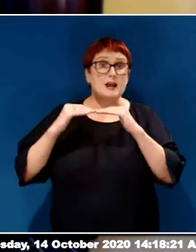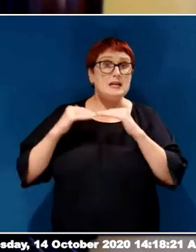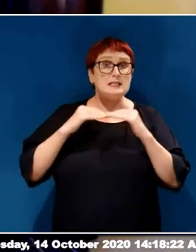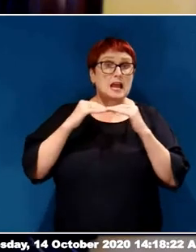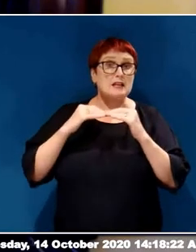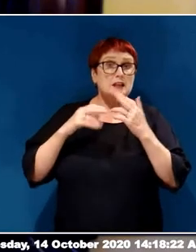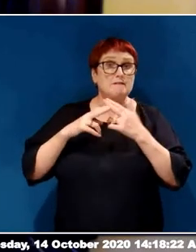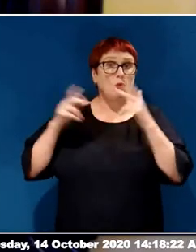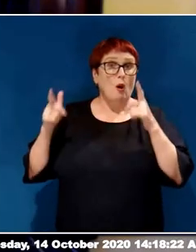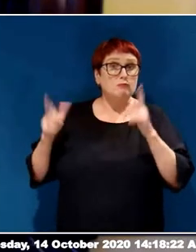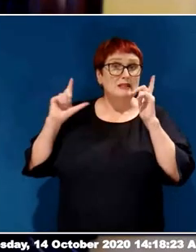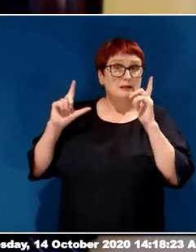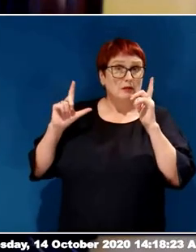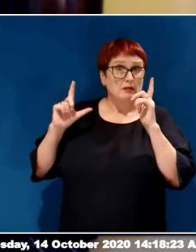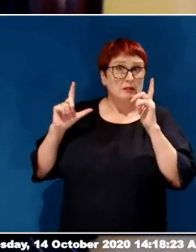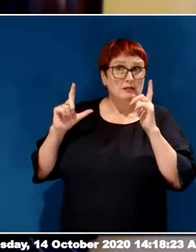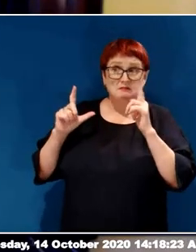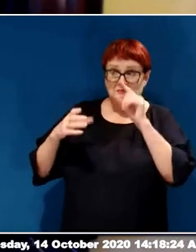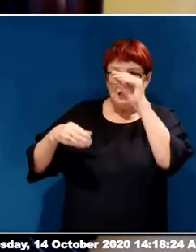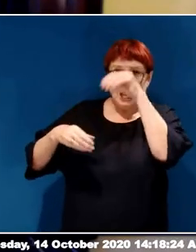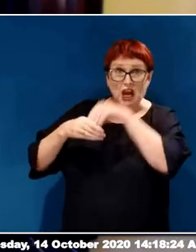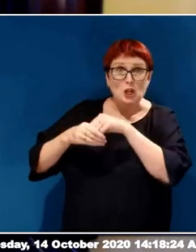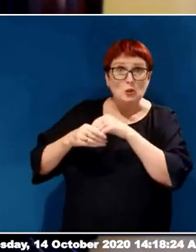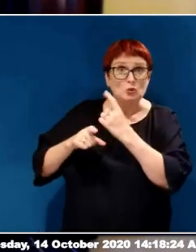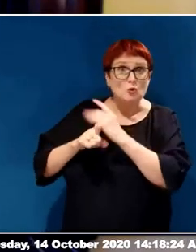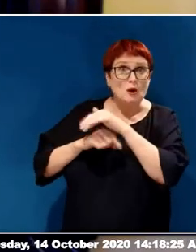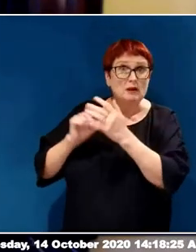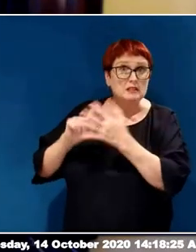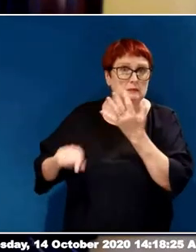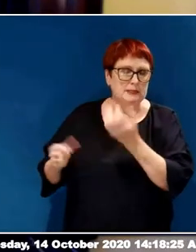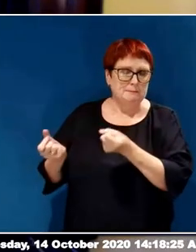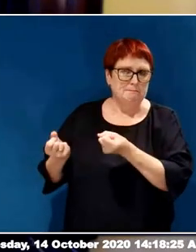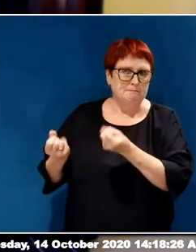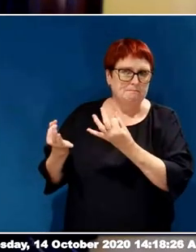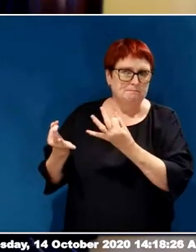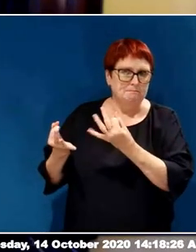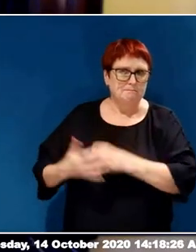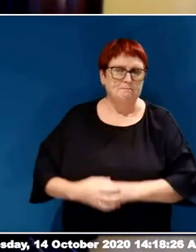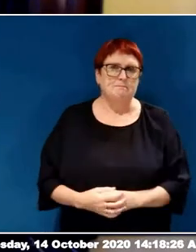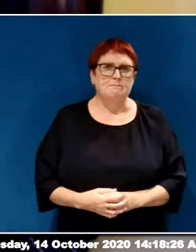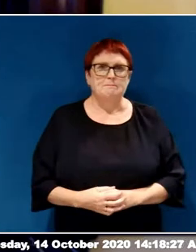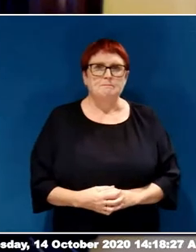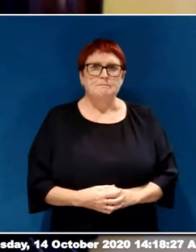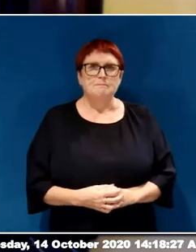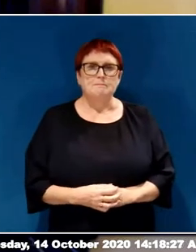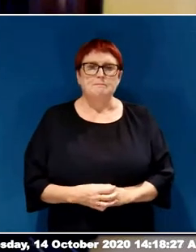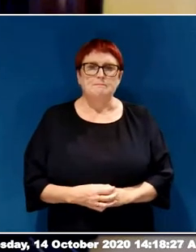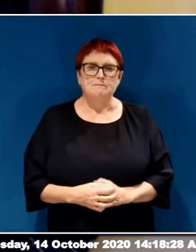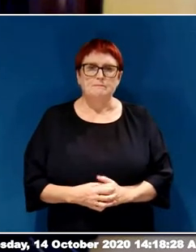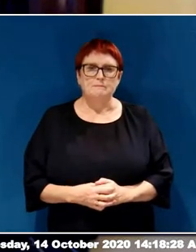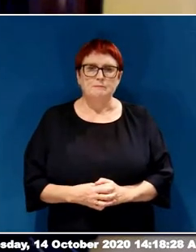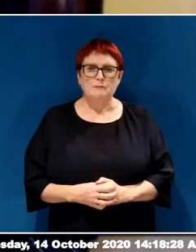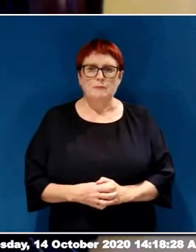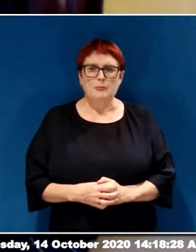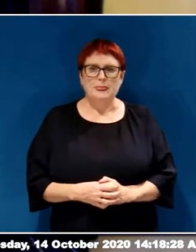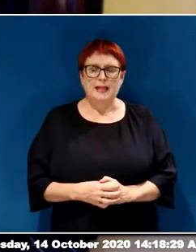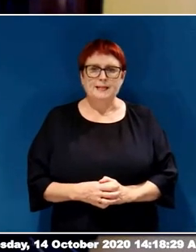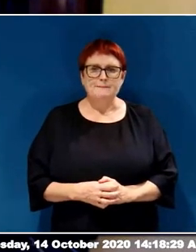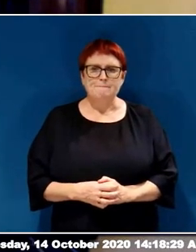What about at an undergraduate stage when a person is